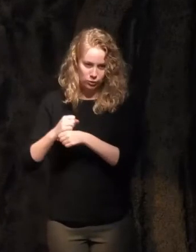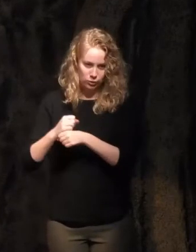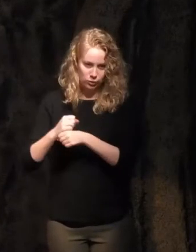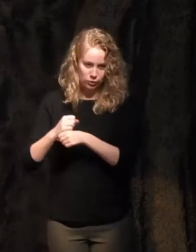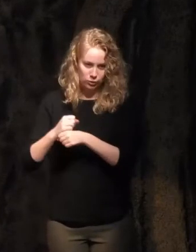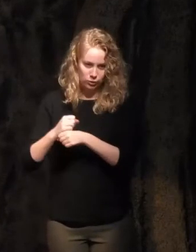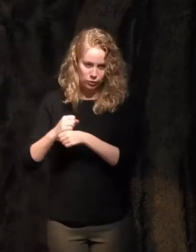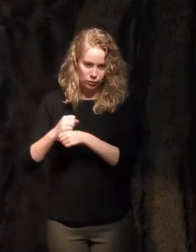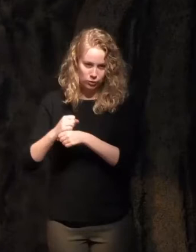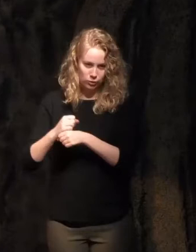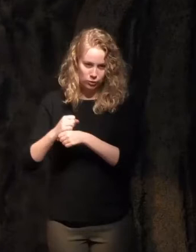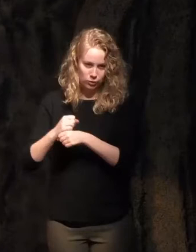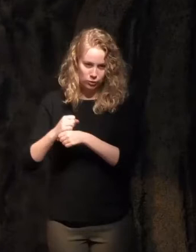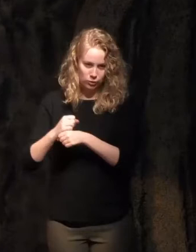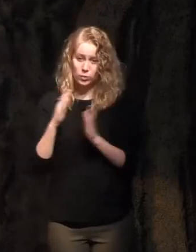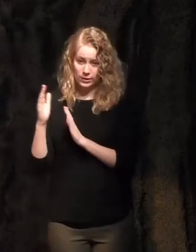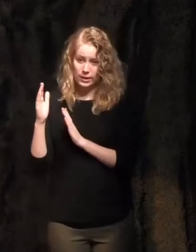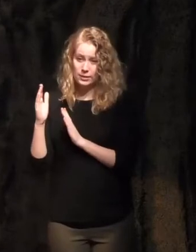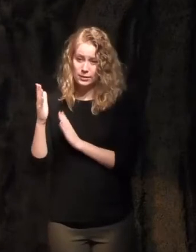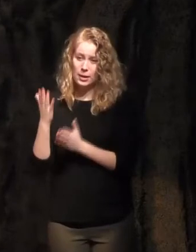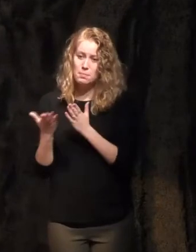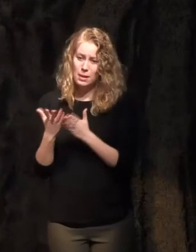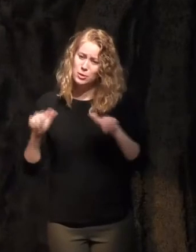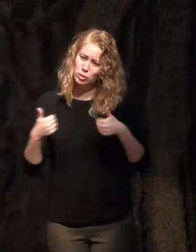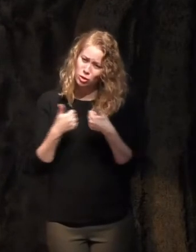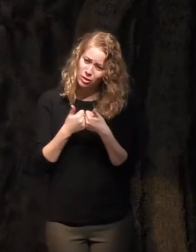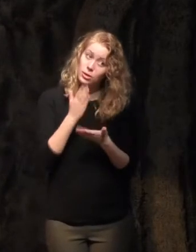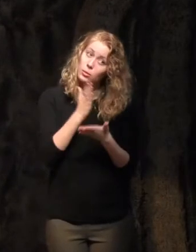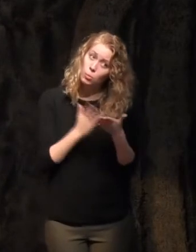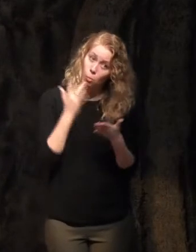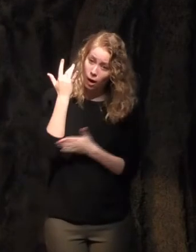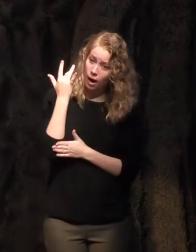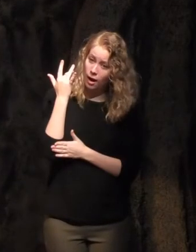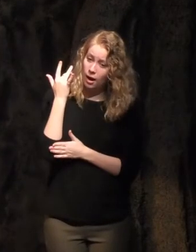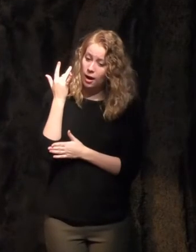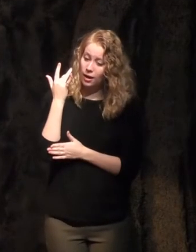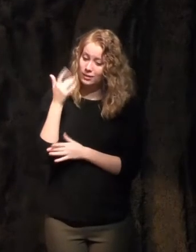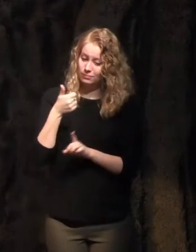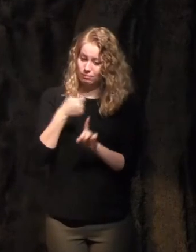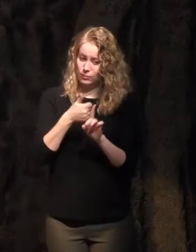I believe the negotiation process might be so challenging in part because its rituals and protocols